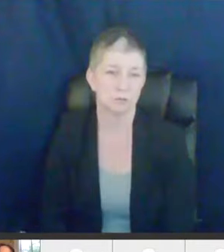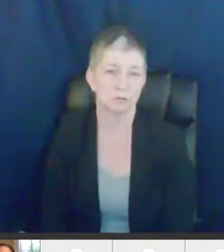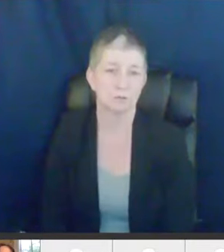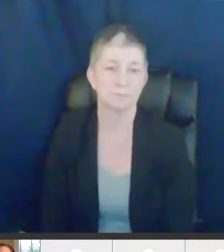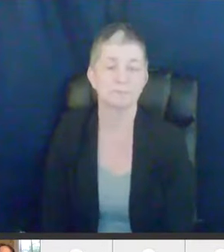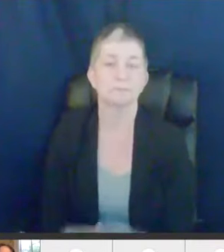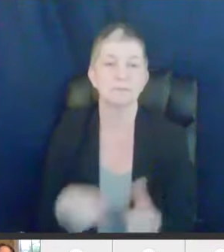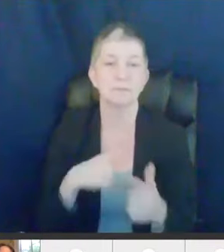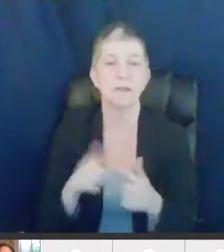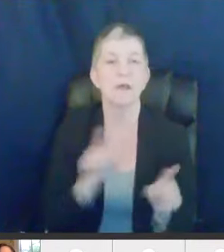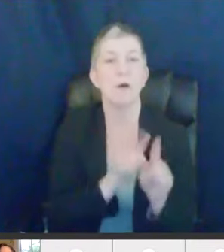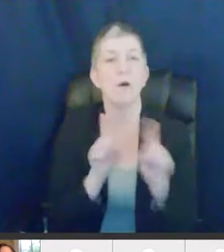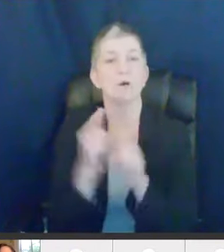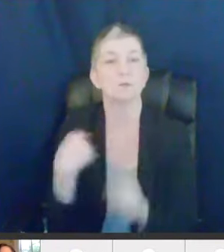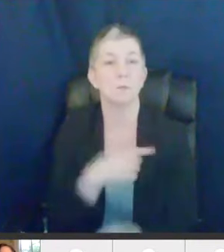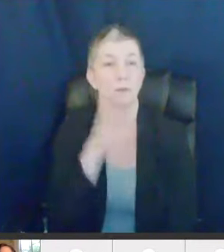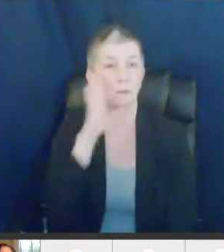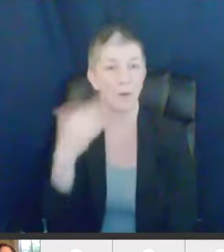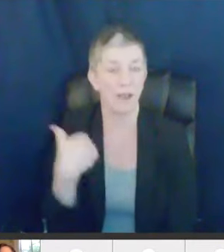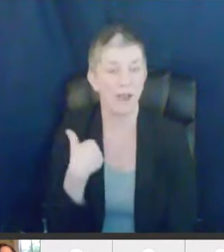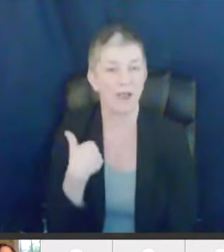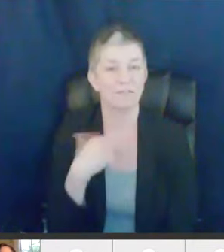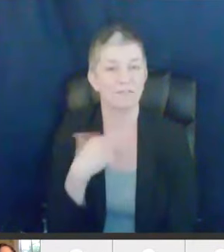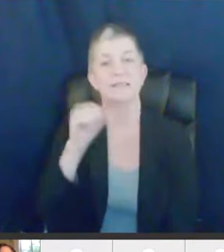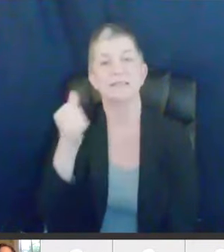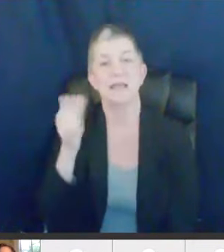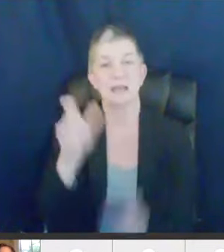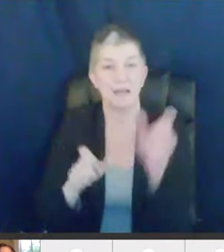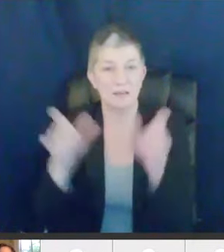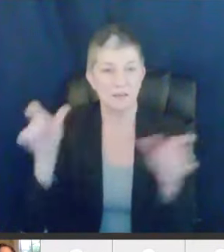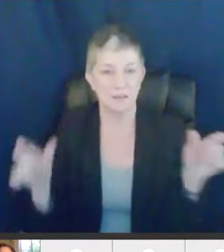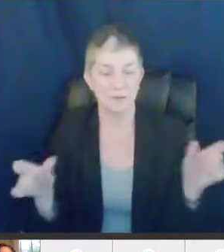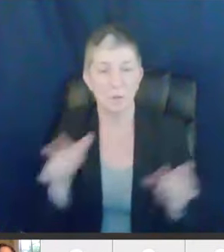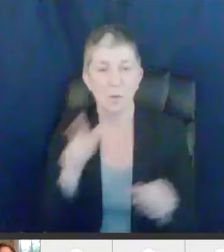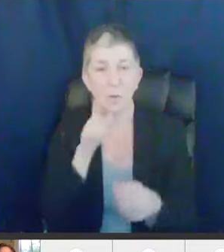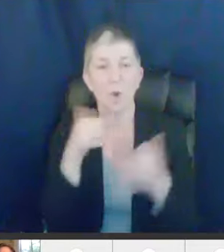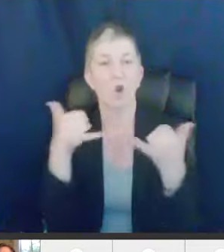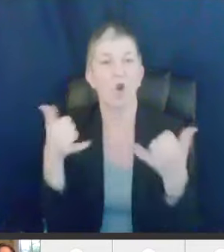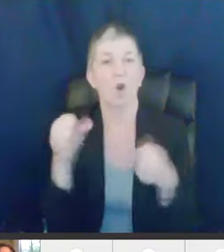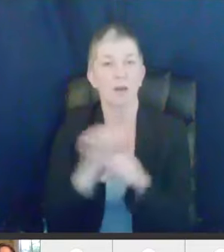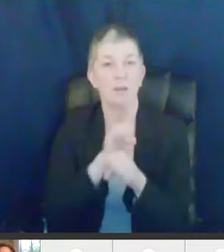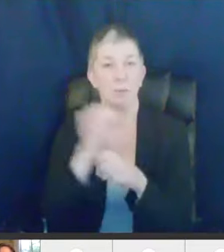have ten individuals that are current employees in the office of public health